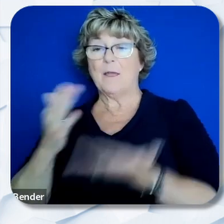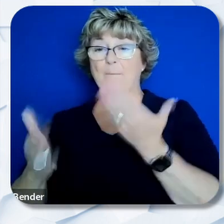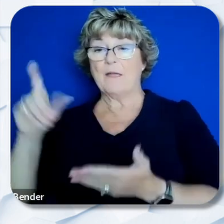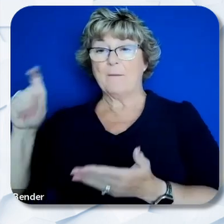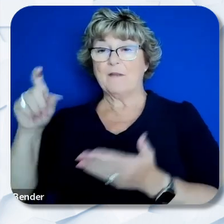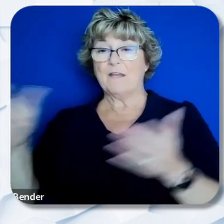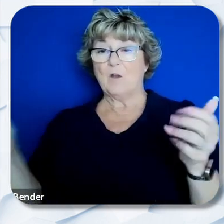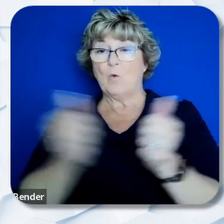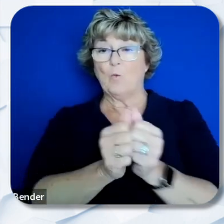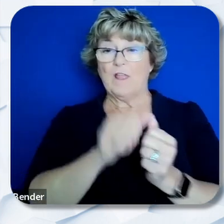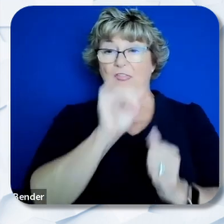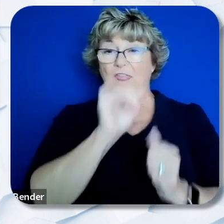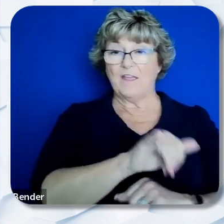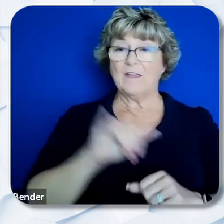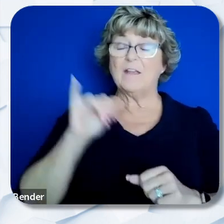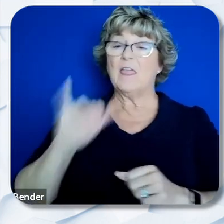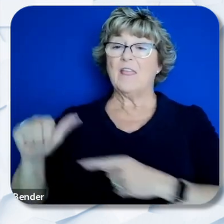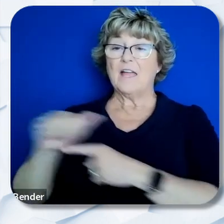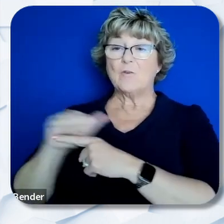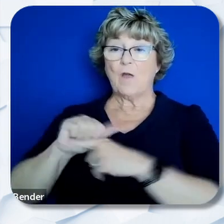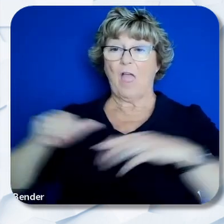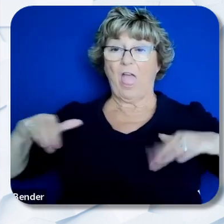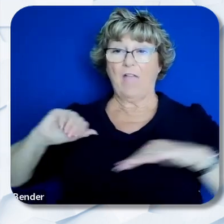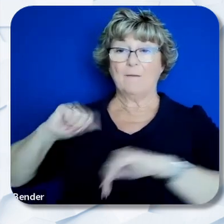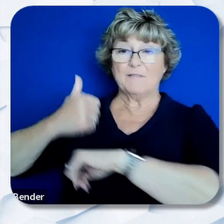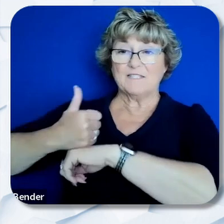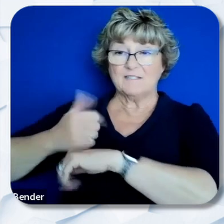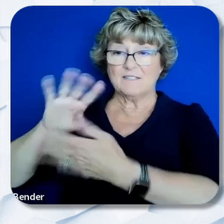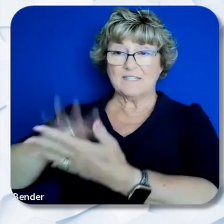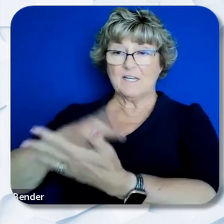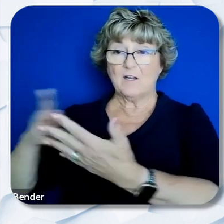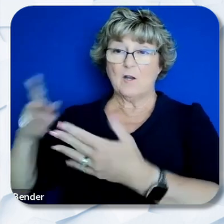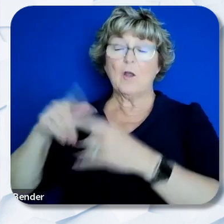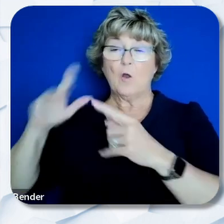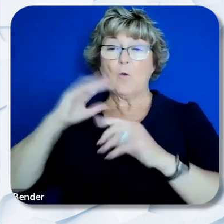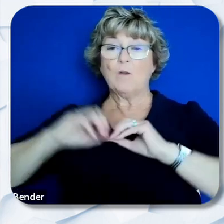with it. This training has not yet been scheduled, but we'll send out the date as soon as we